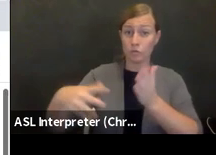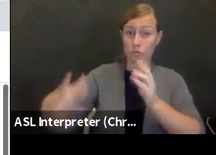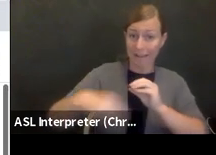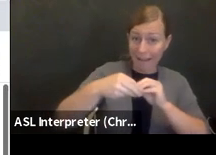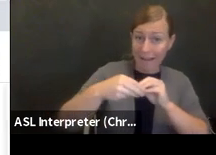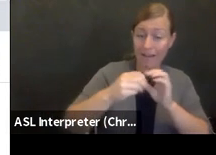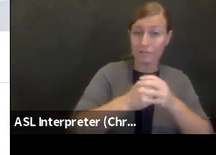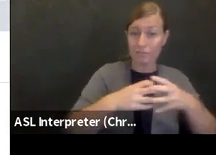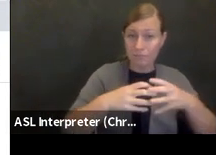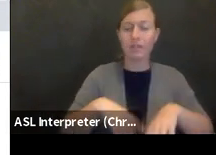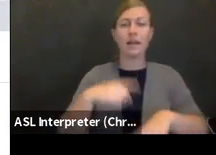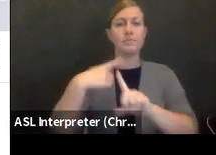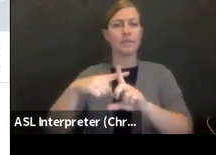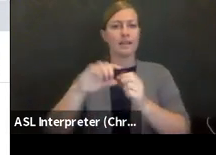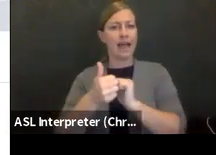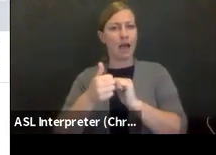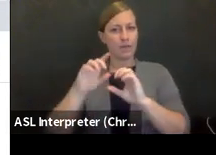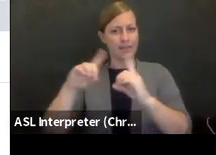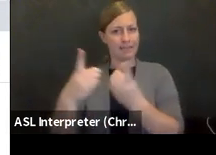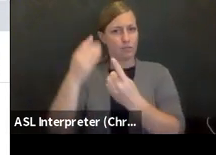ESD 113 - Andrew Hickman: As well as how would a district know which section of the students